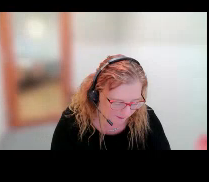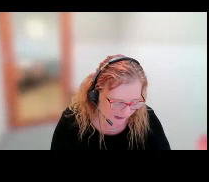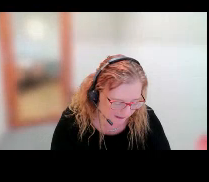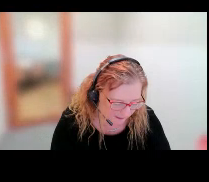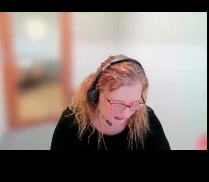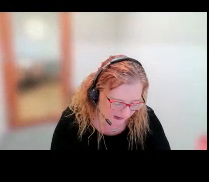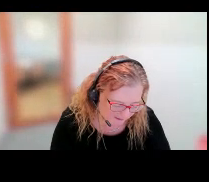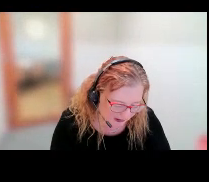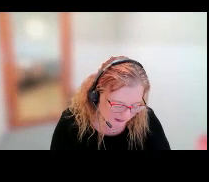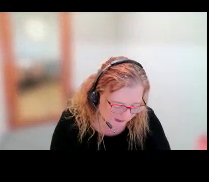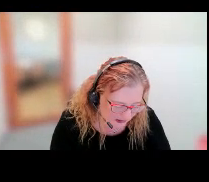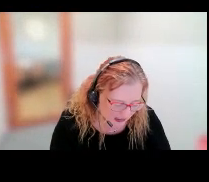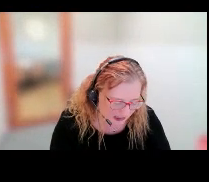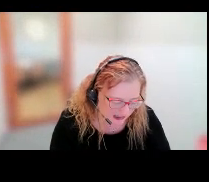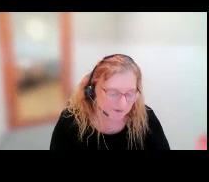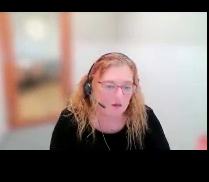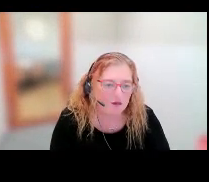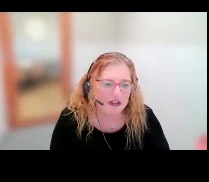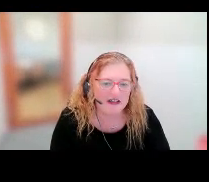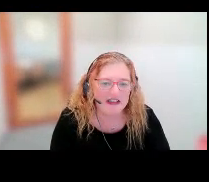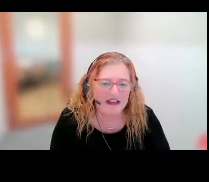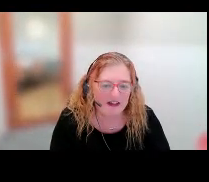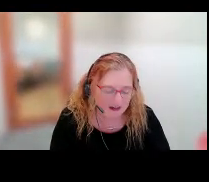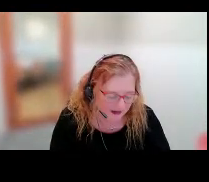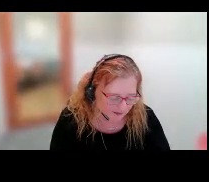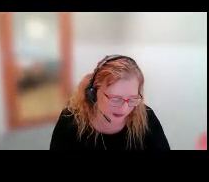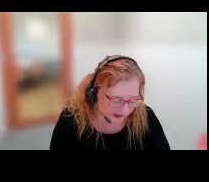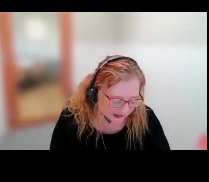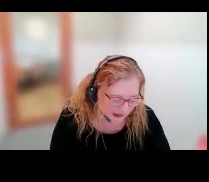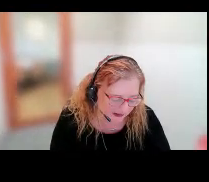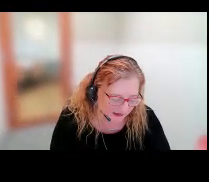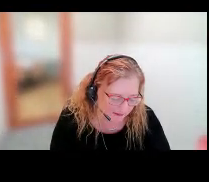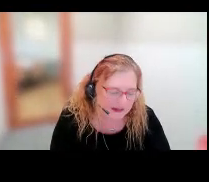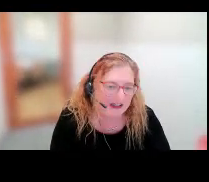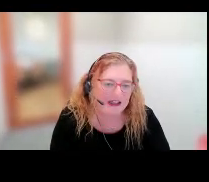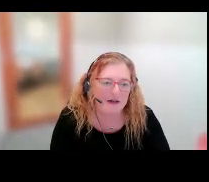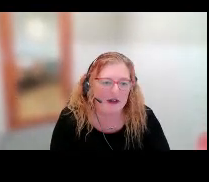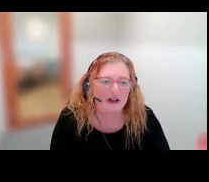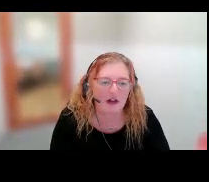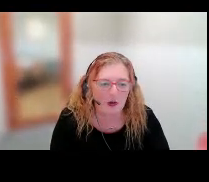been talking about. The only thing I particularly wanted to call